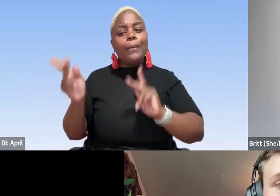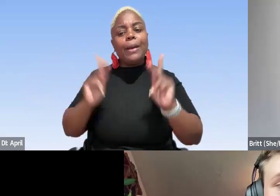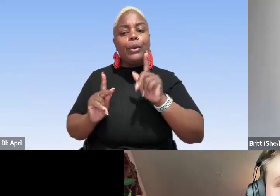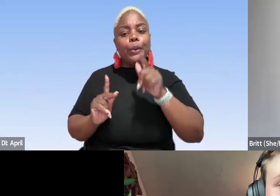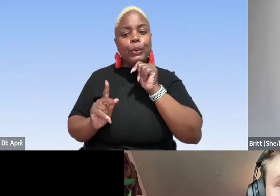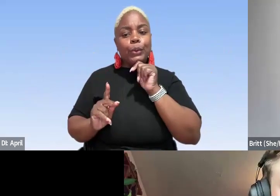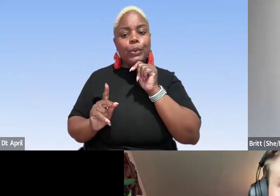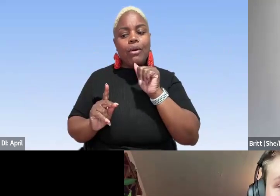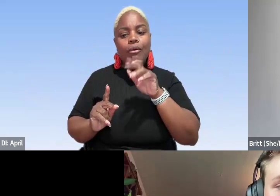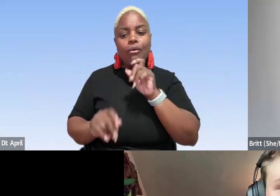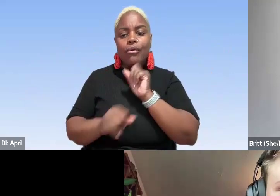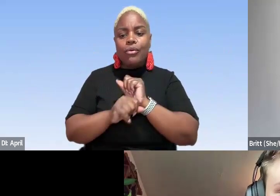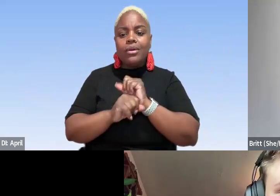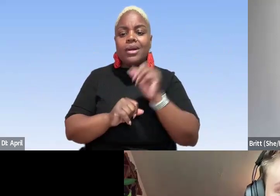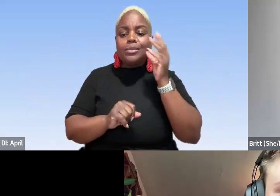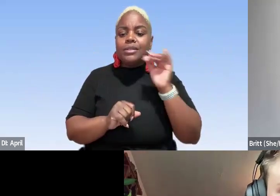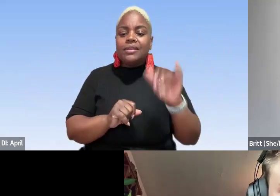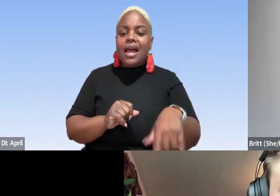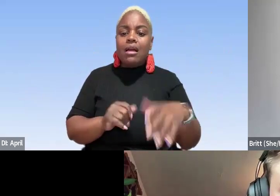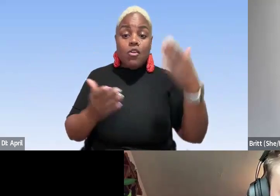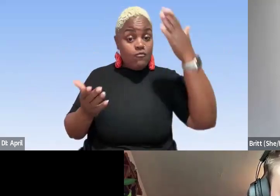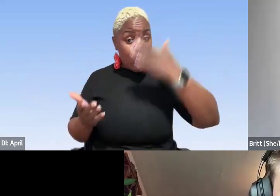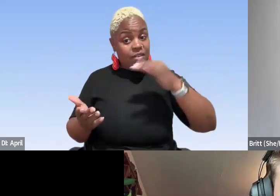are the people at the forefront of that. So, that's all.